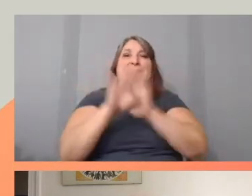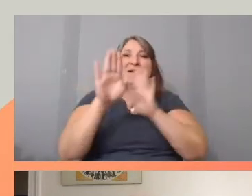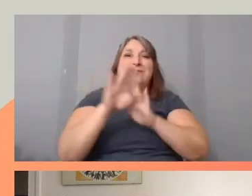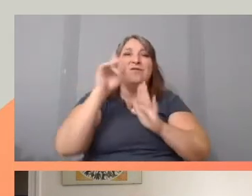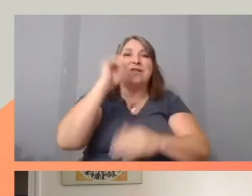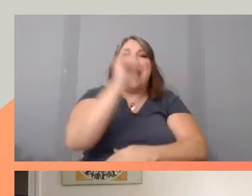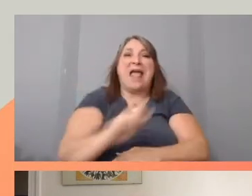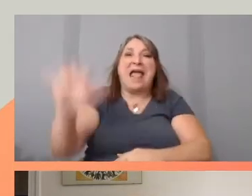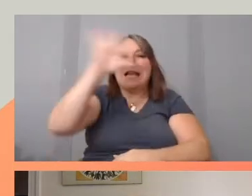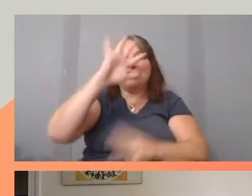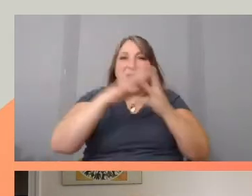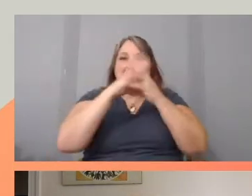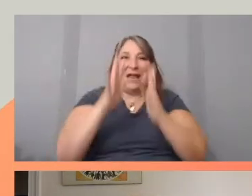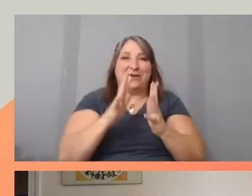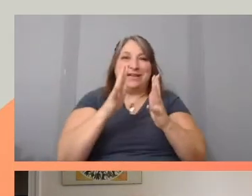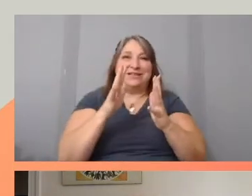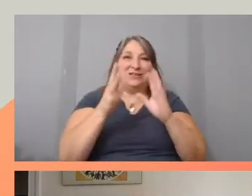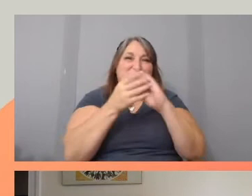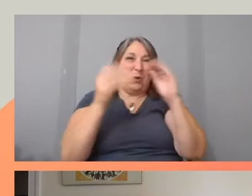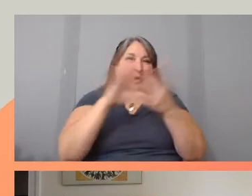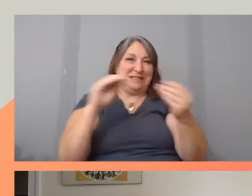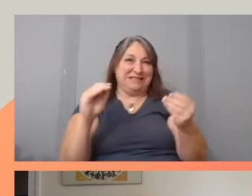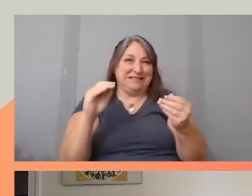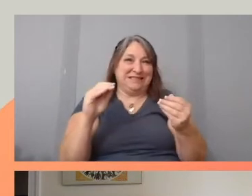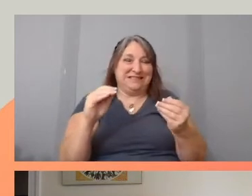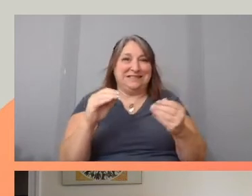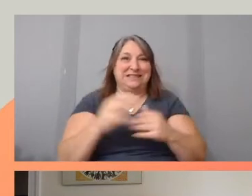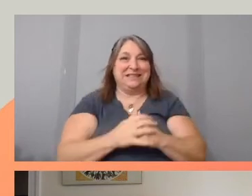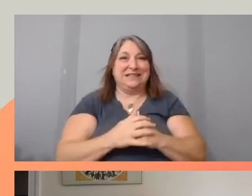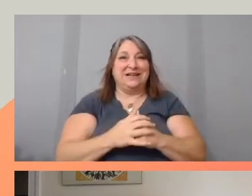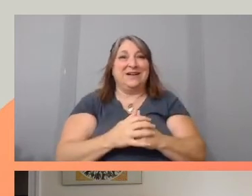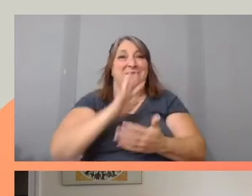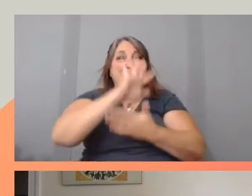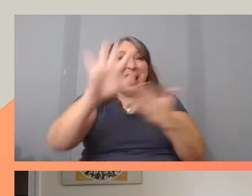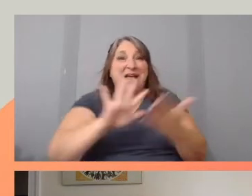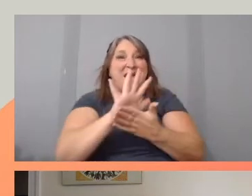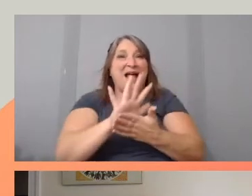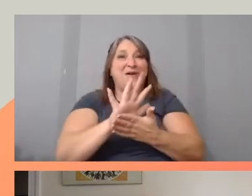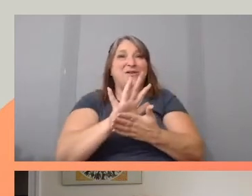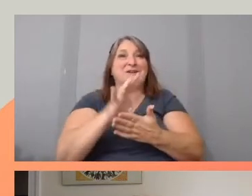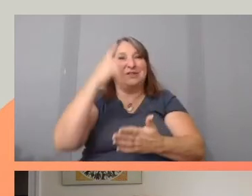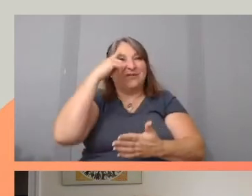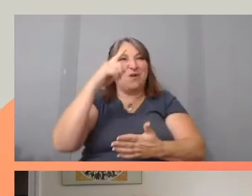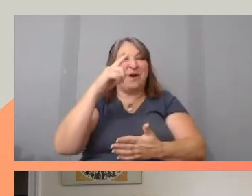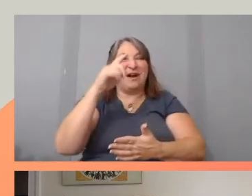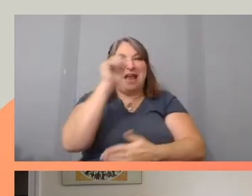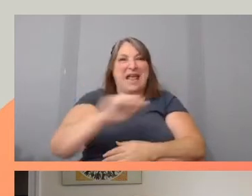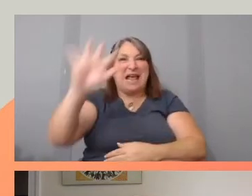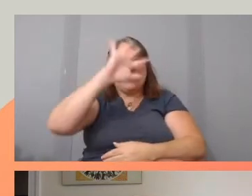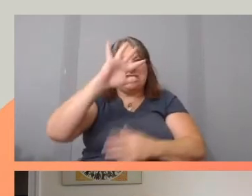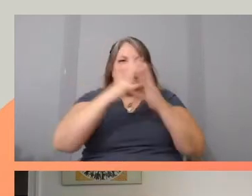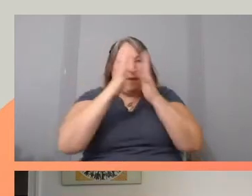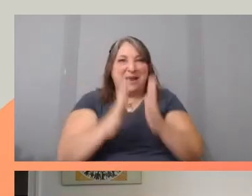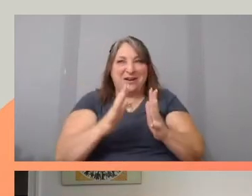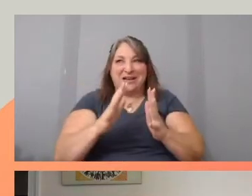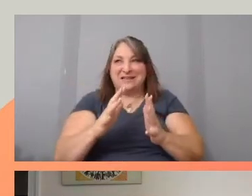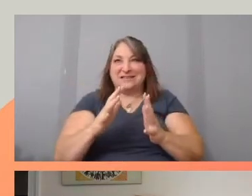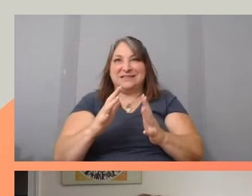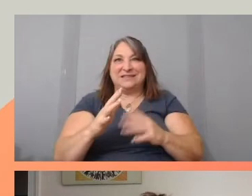And like five hours for Asian-American six hours for Latino-Americans. Like our histories can not be condensed